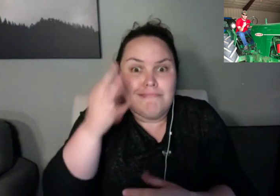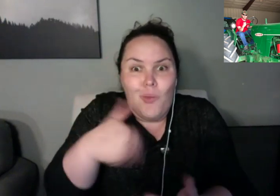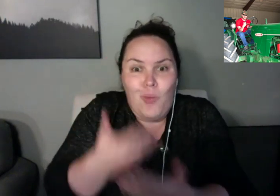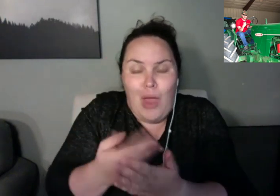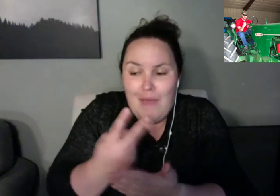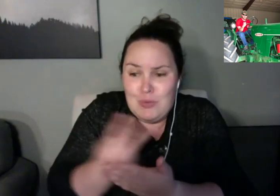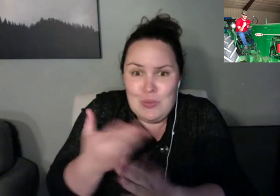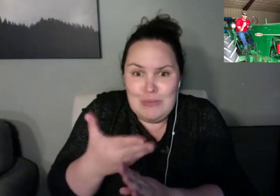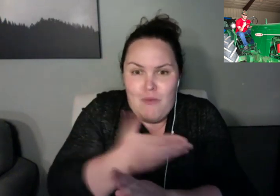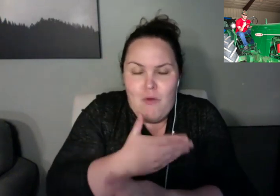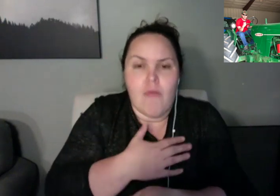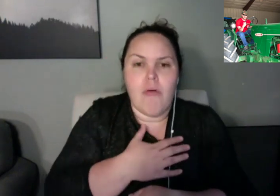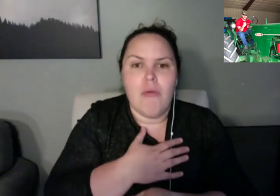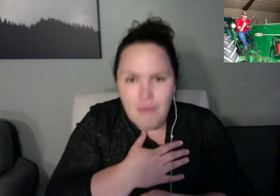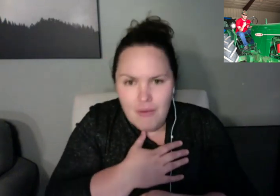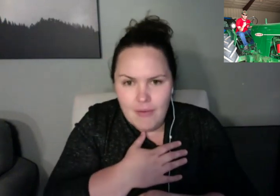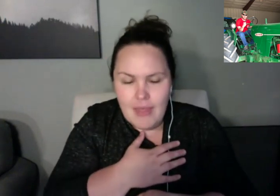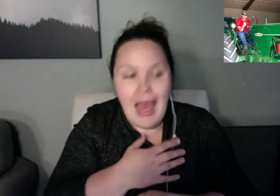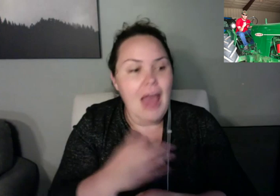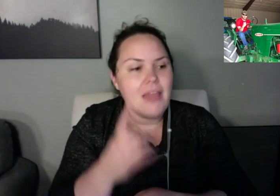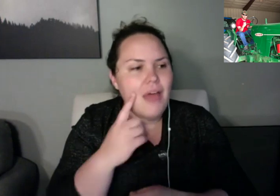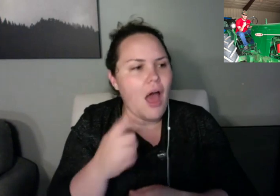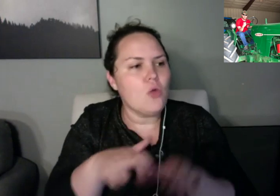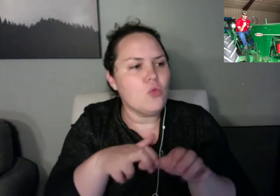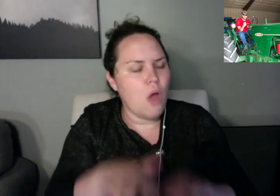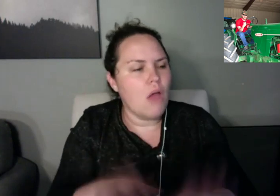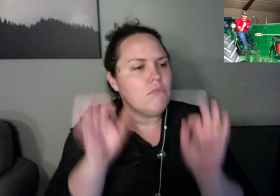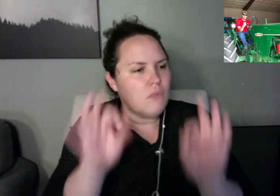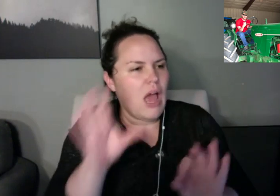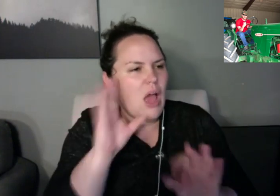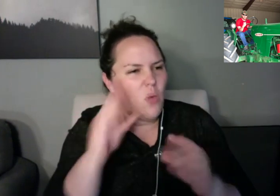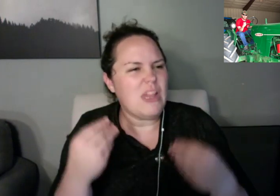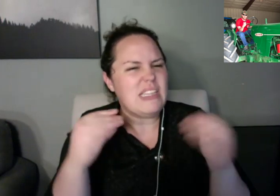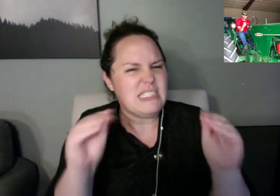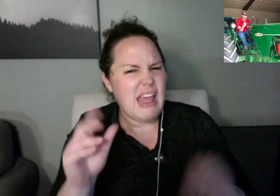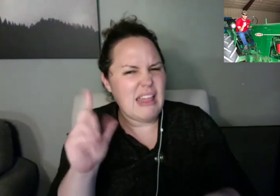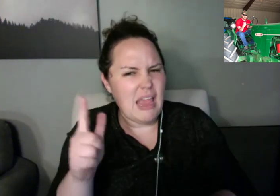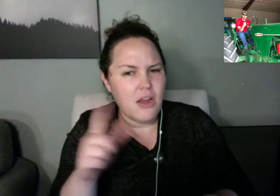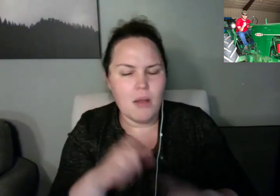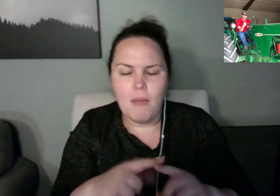I always thought I'd sell it after that and I just loved it so much I hung on to it.